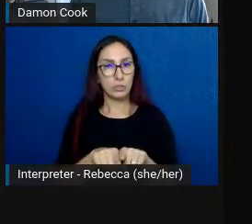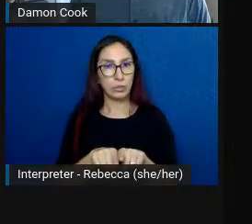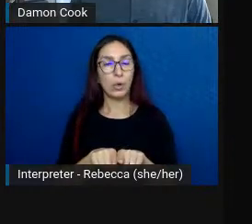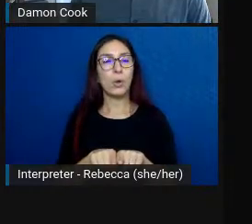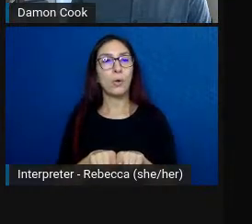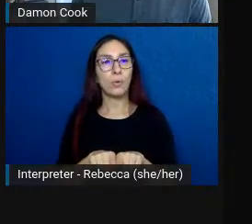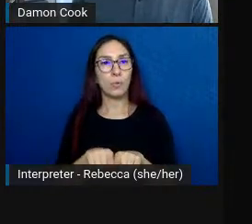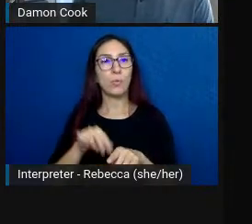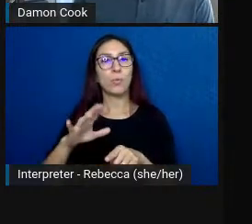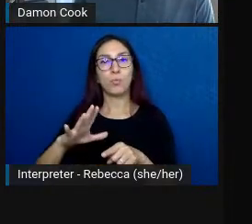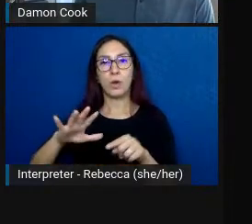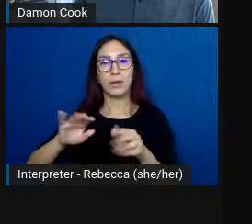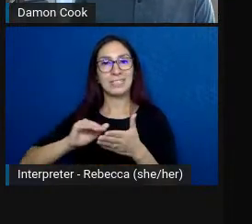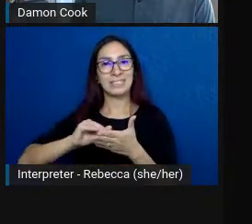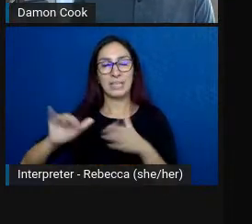get new music Friday and the third is open po